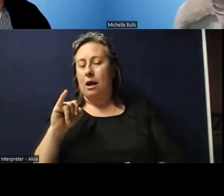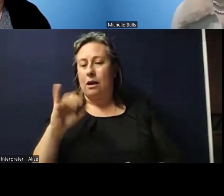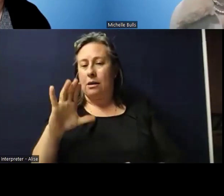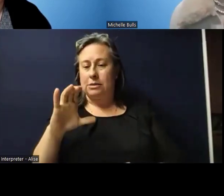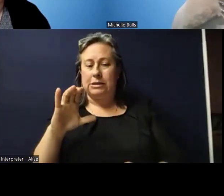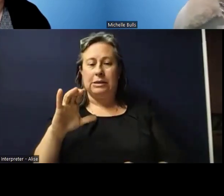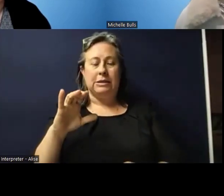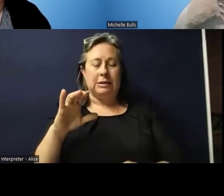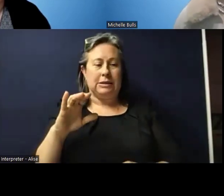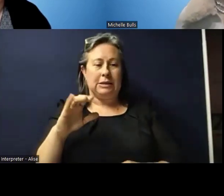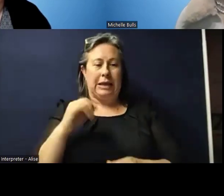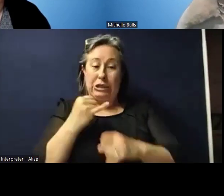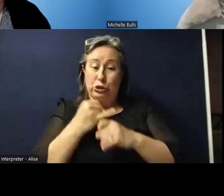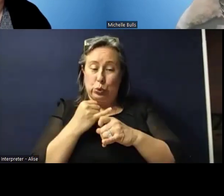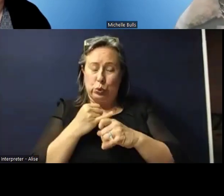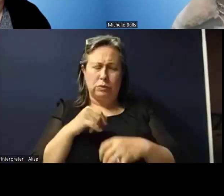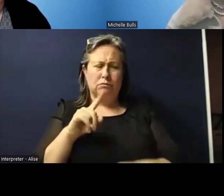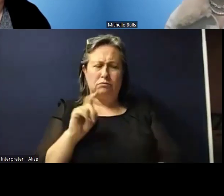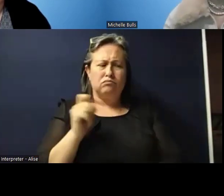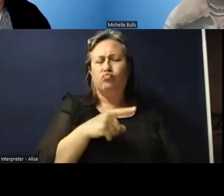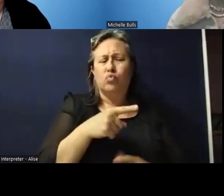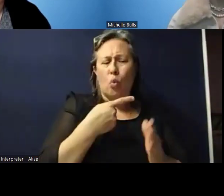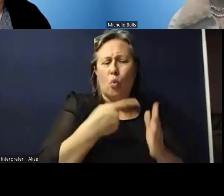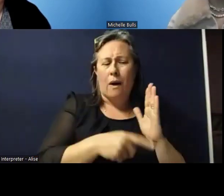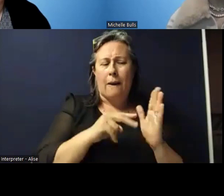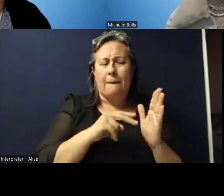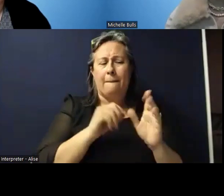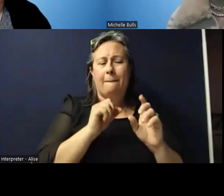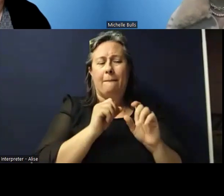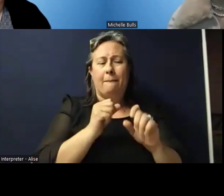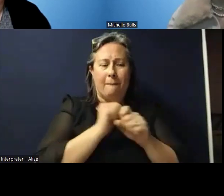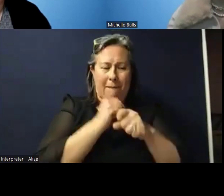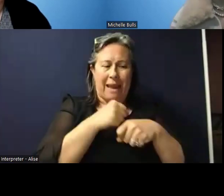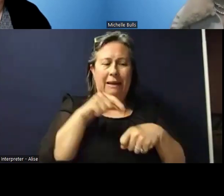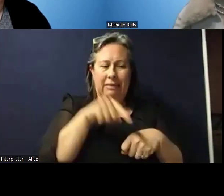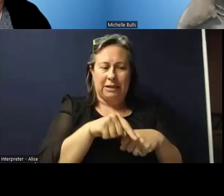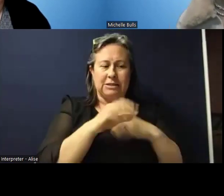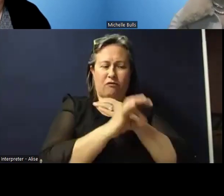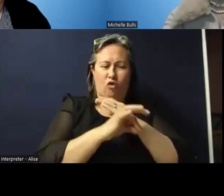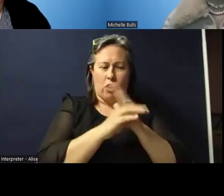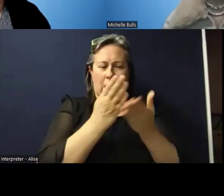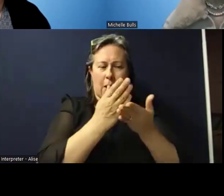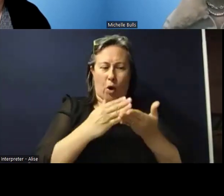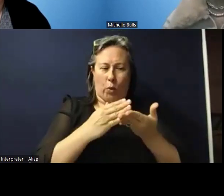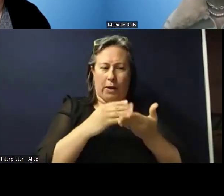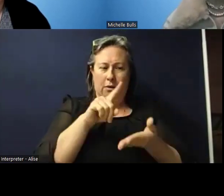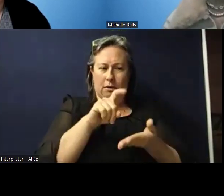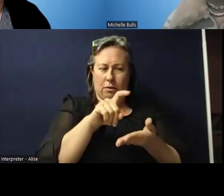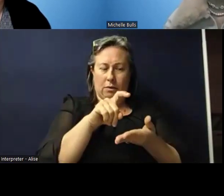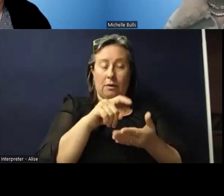You would ask them what deems this as a foreign component because then they can help you understand